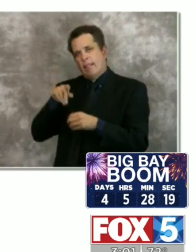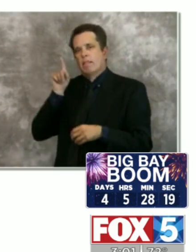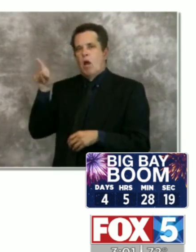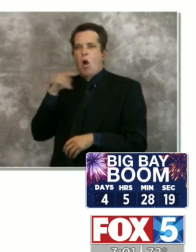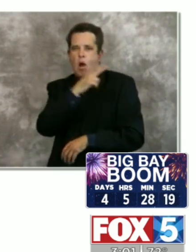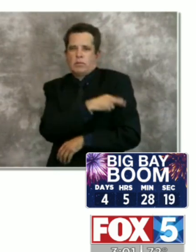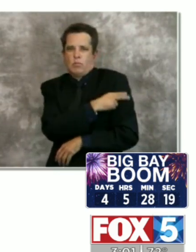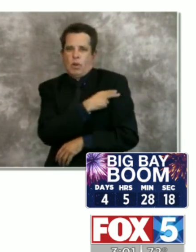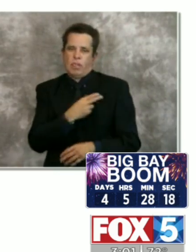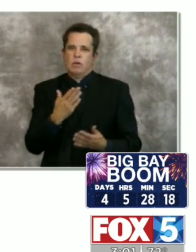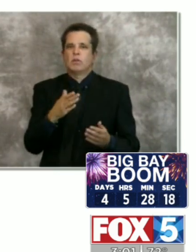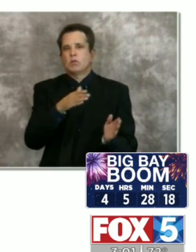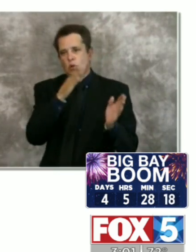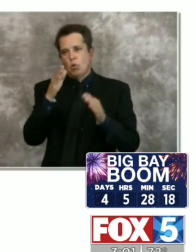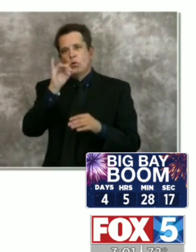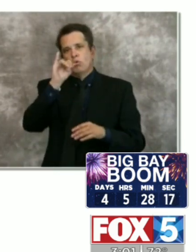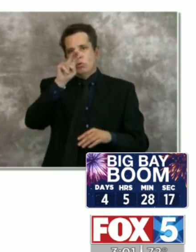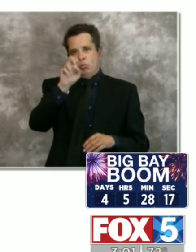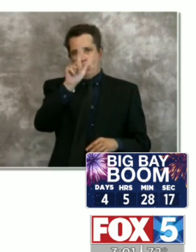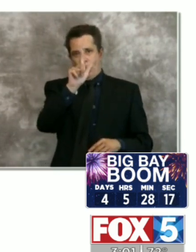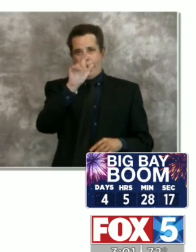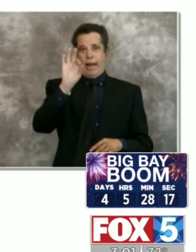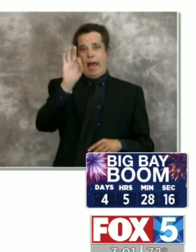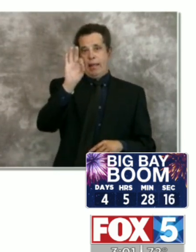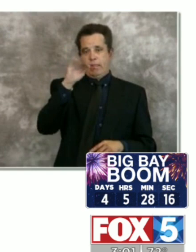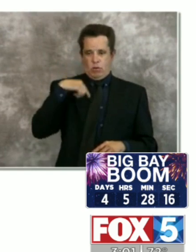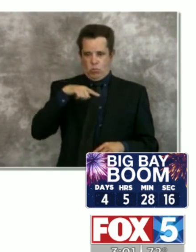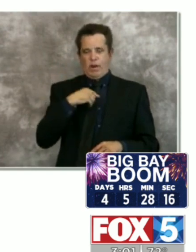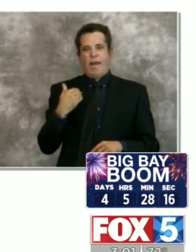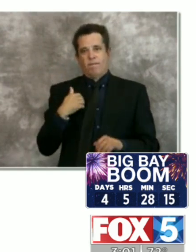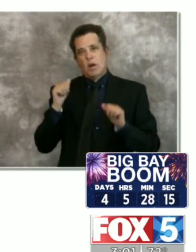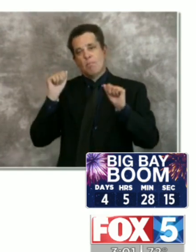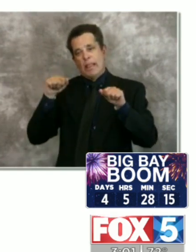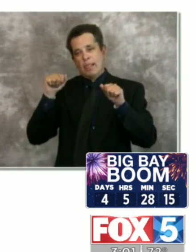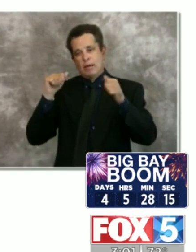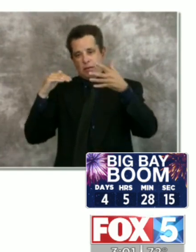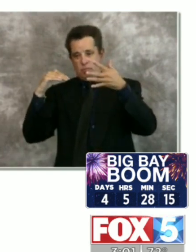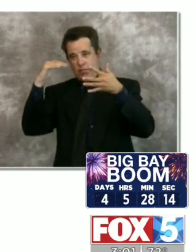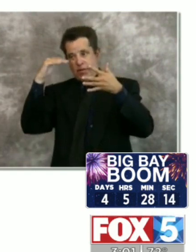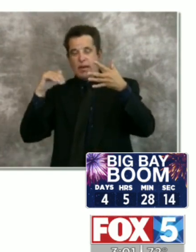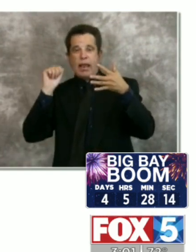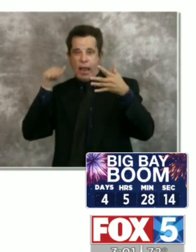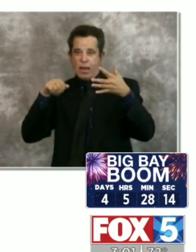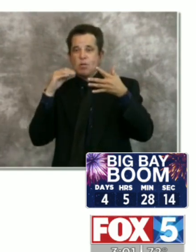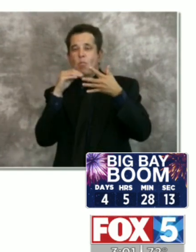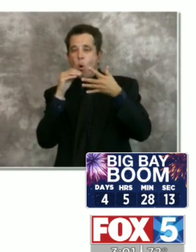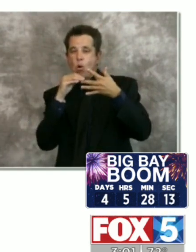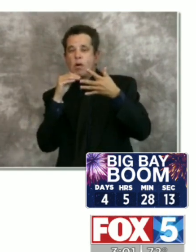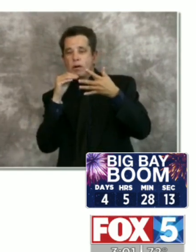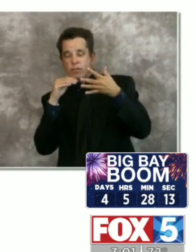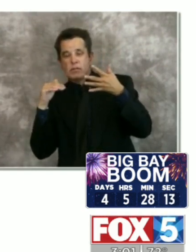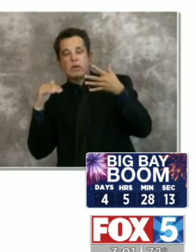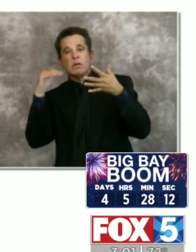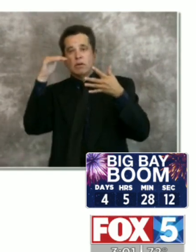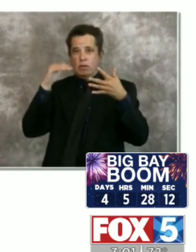NUMBER OF CASES AND 27% OF THE TOTAL NUMBER OF THOSE. HOSPITALIZED. AS OF JUNE 29TH.